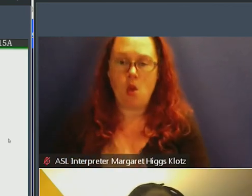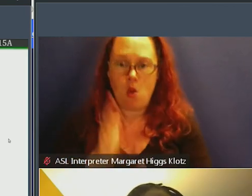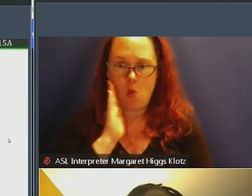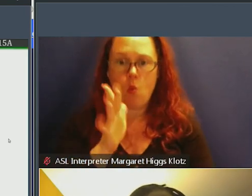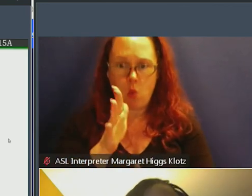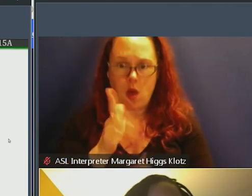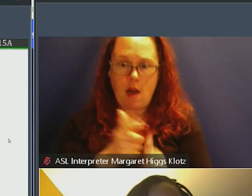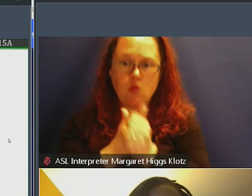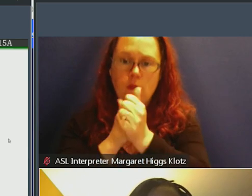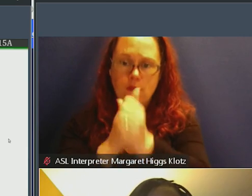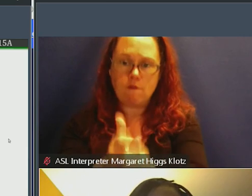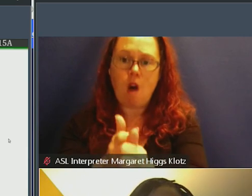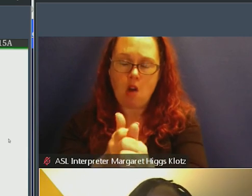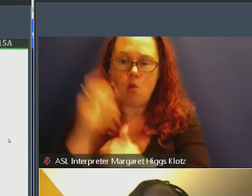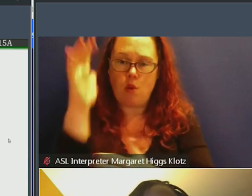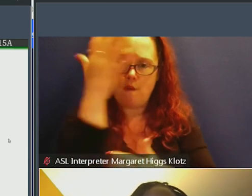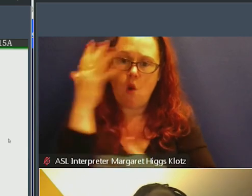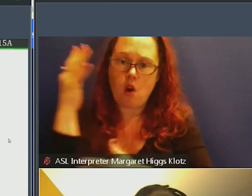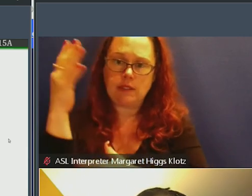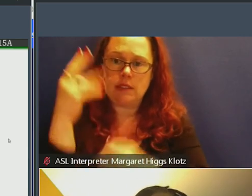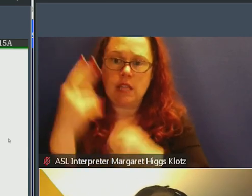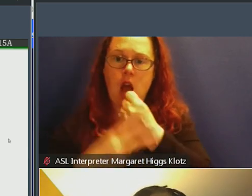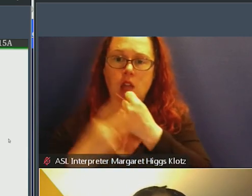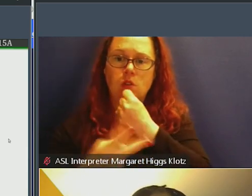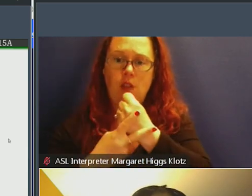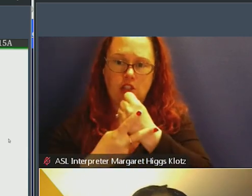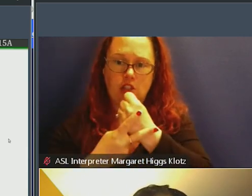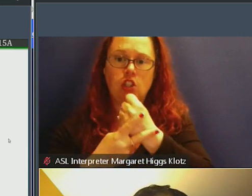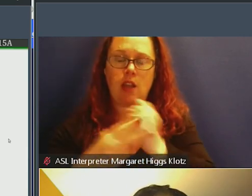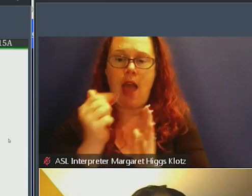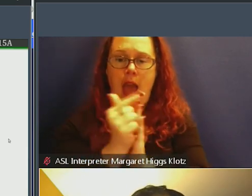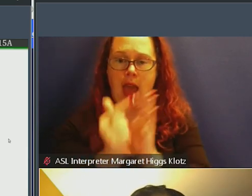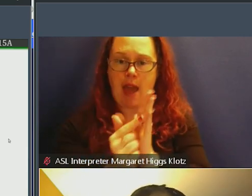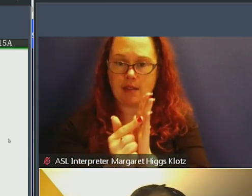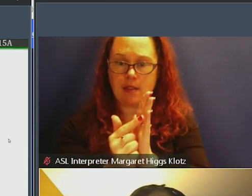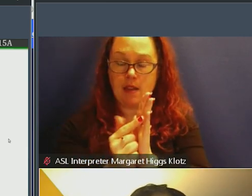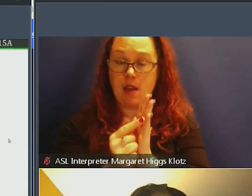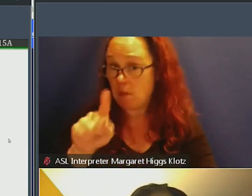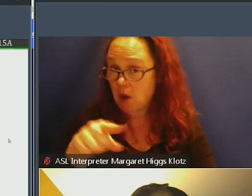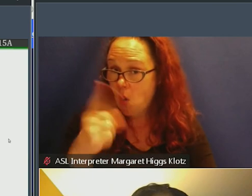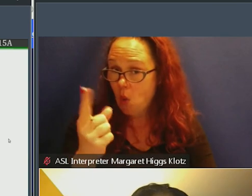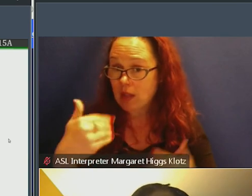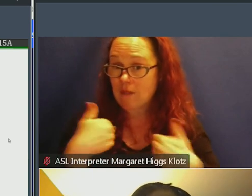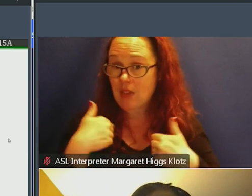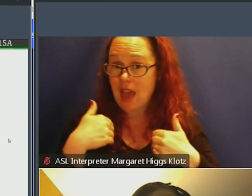to the forest conservation act. But only if they have a specific provision in state law that